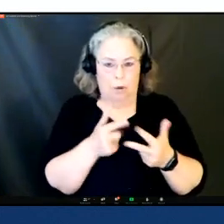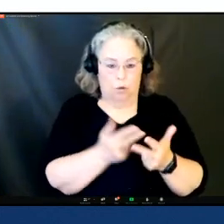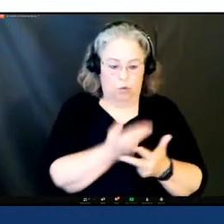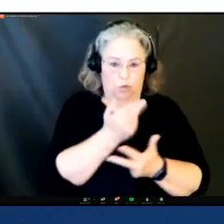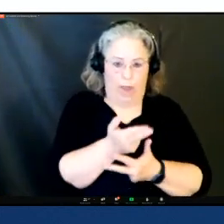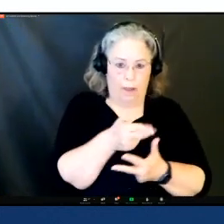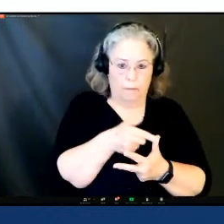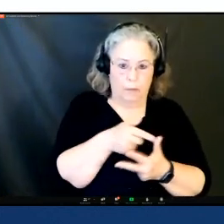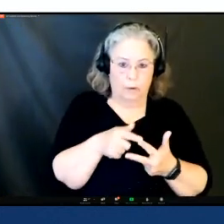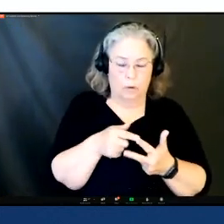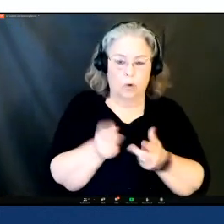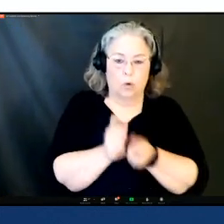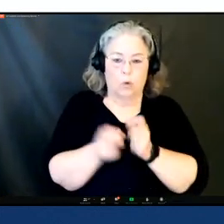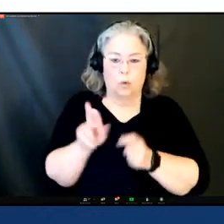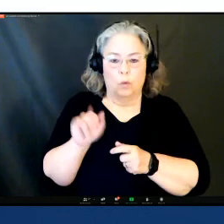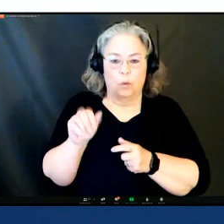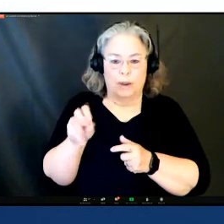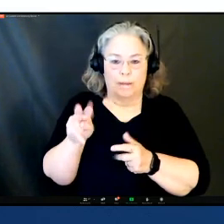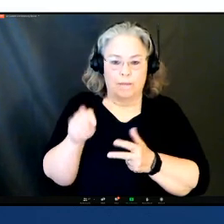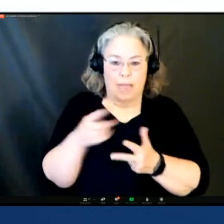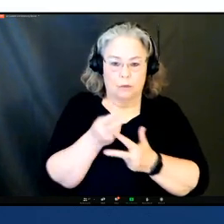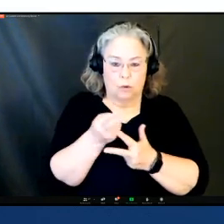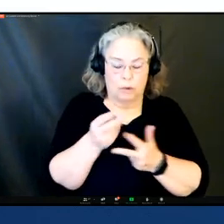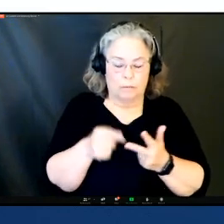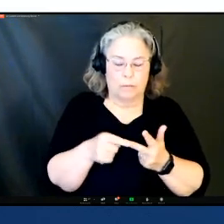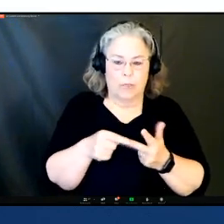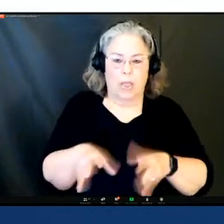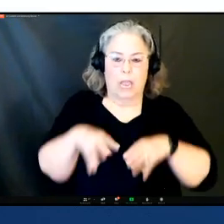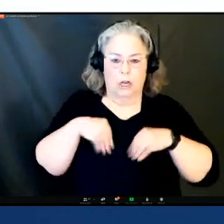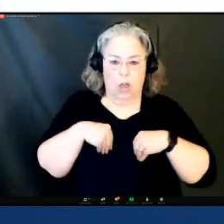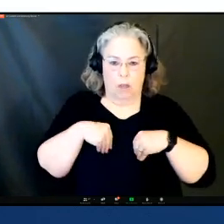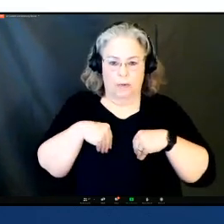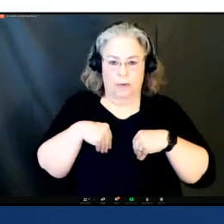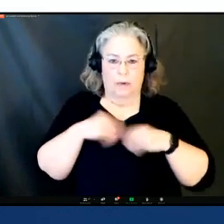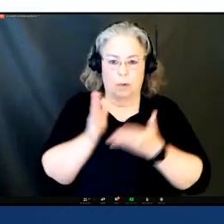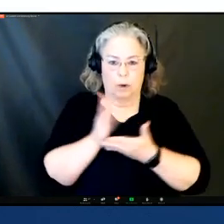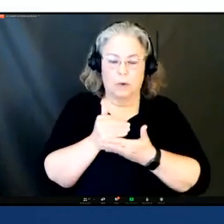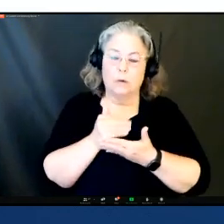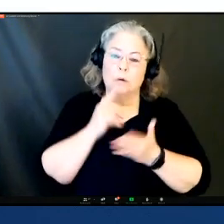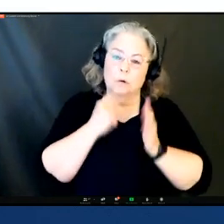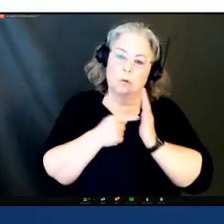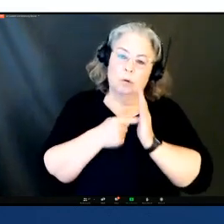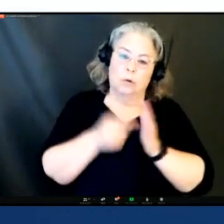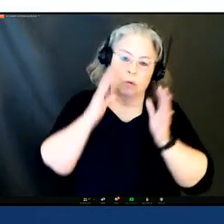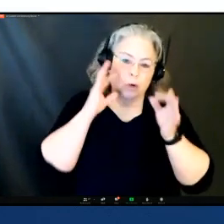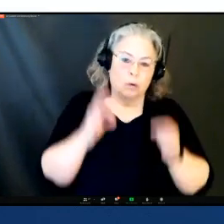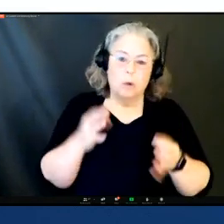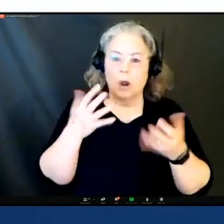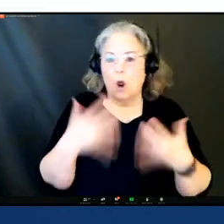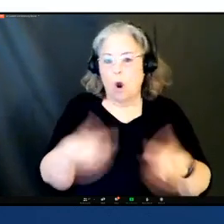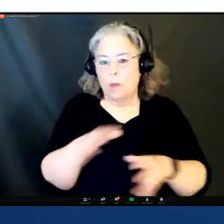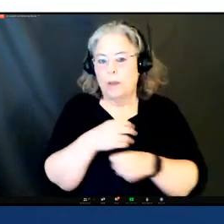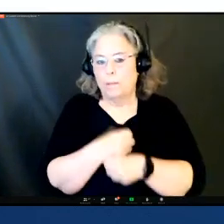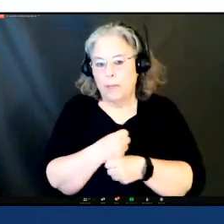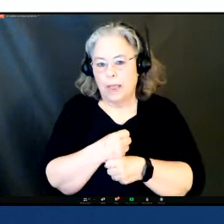The revised recommended budget and the adopted budget. The adopted budget reflects decisions that have already been made, while the other two documents